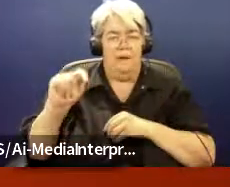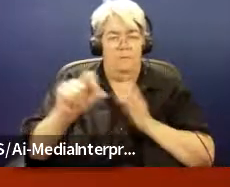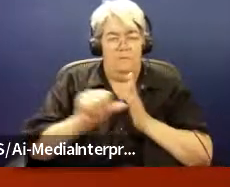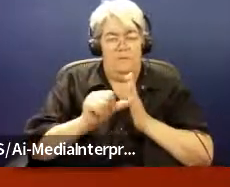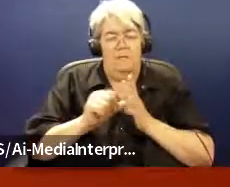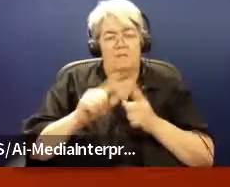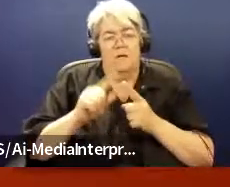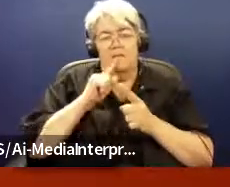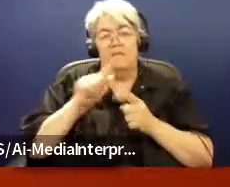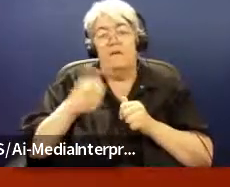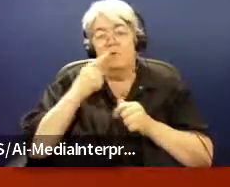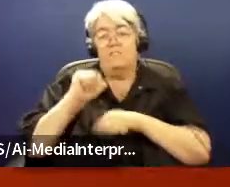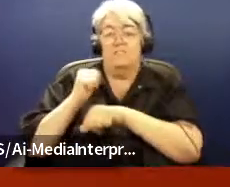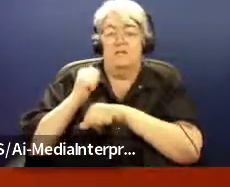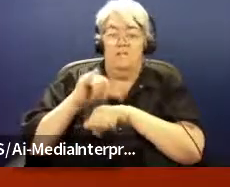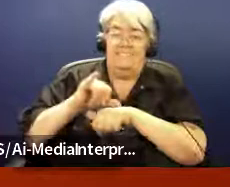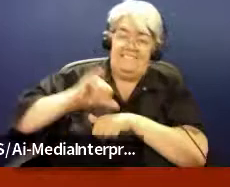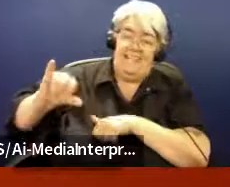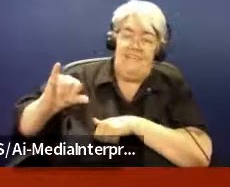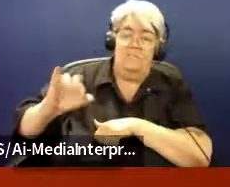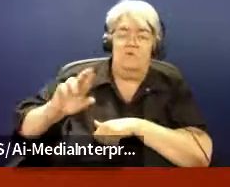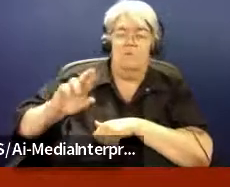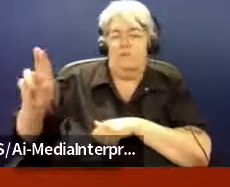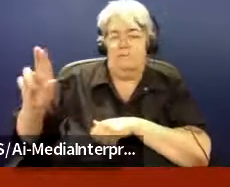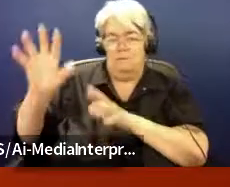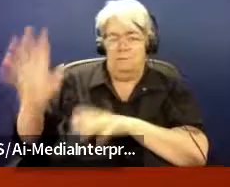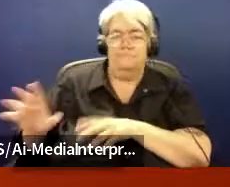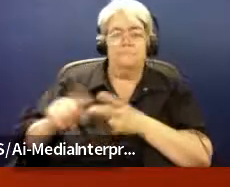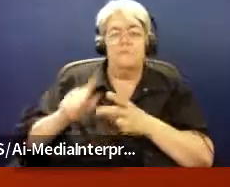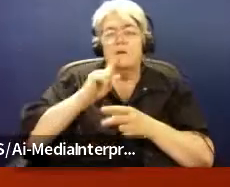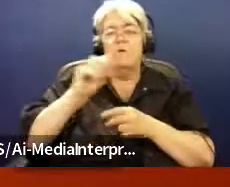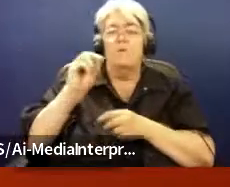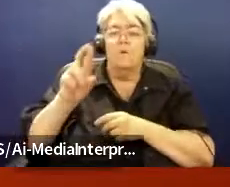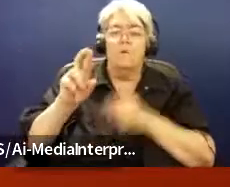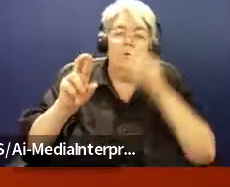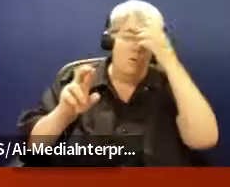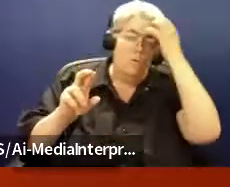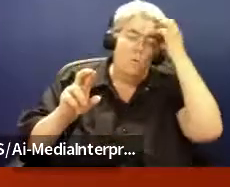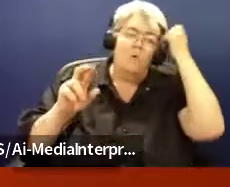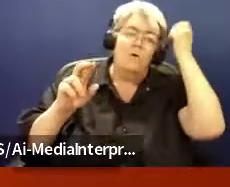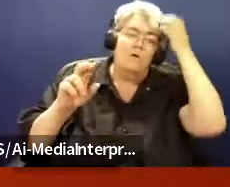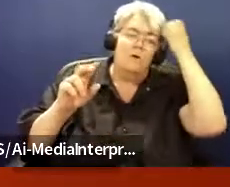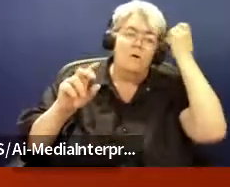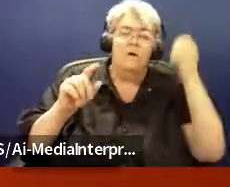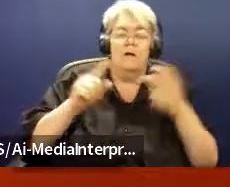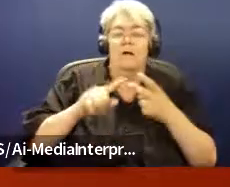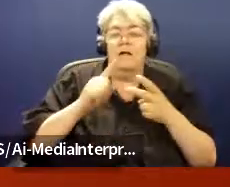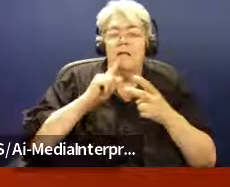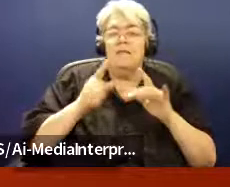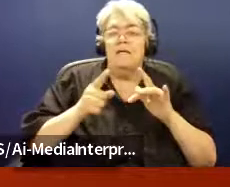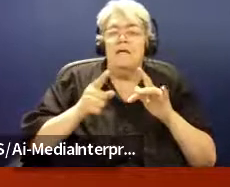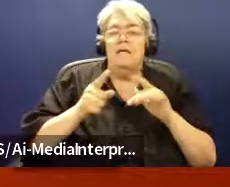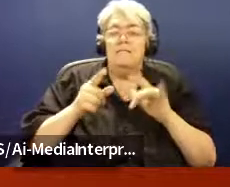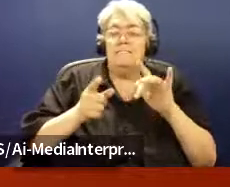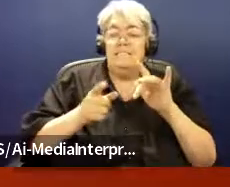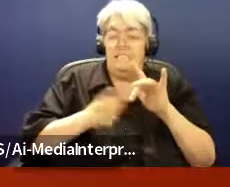each page should operate in the same manner so you would not have for example the Nava menu at the top of the page